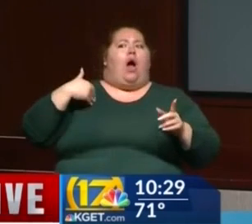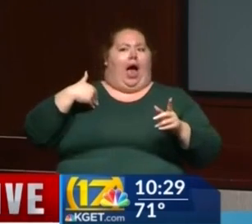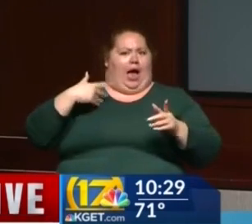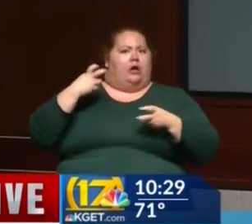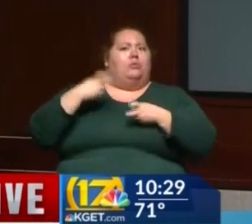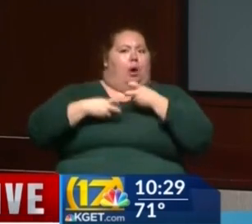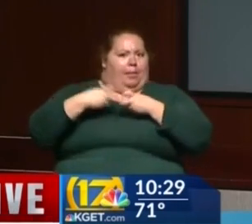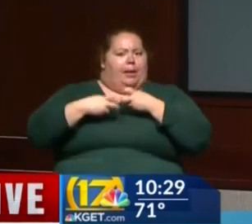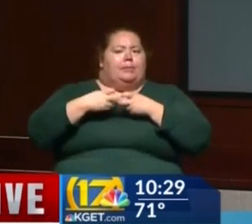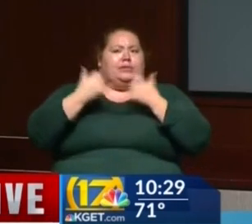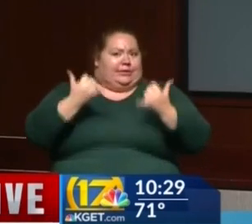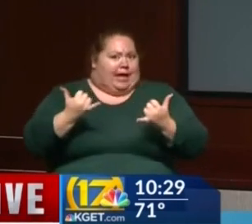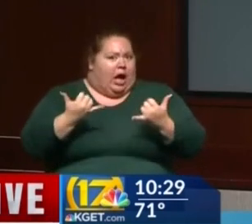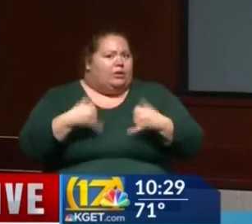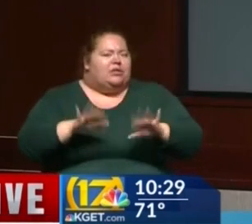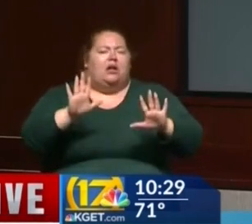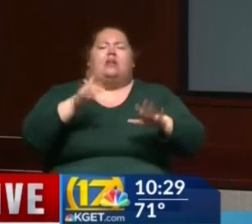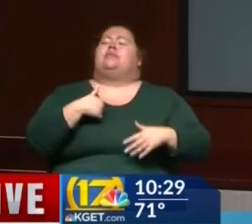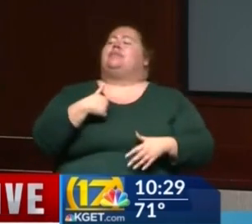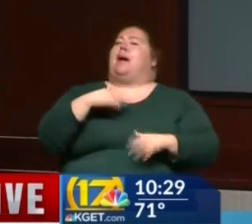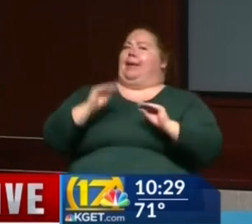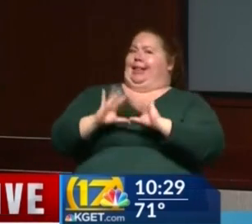AN ISSUE IN SOME COUNTIES AND I KNOW YOU HAD SOME CONSISTENCY